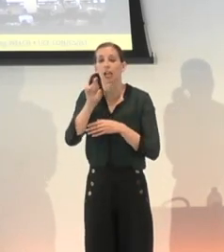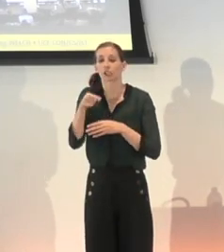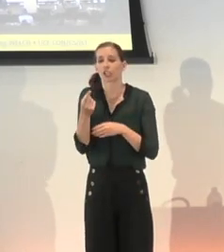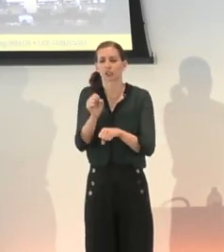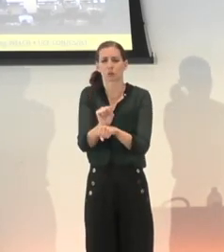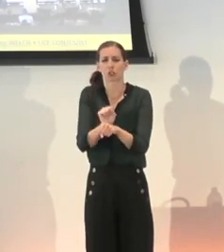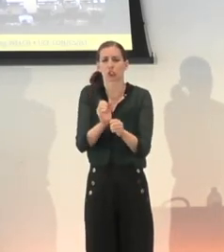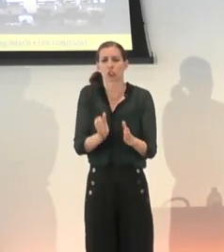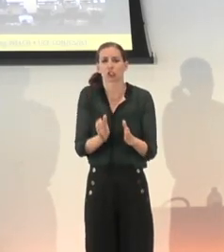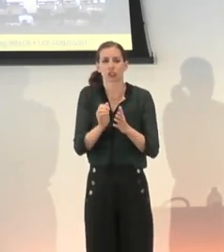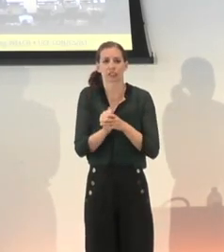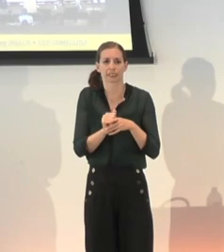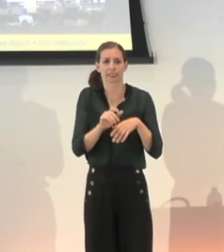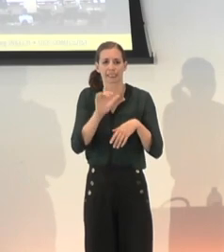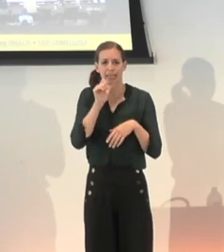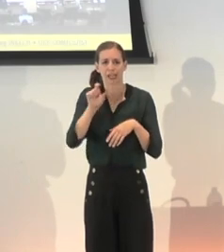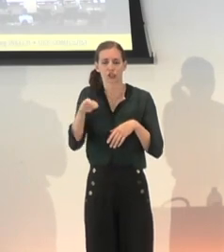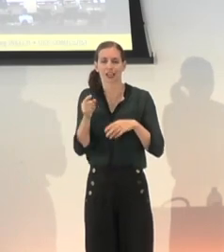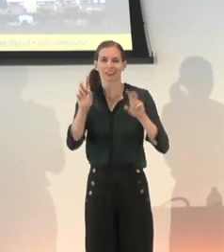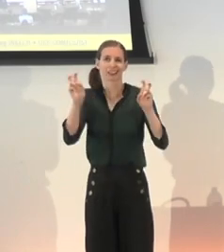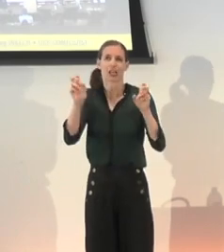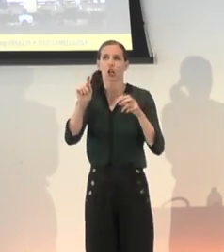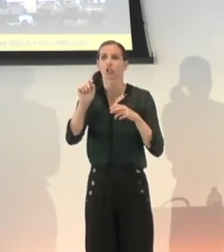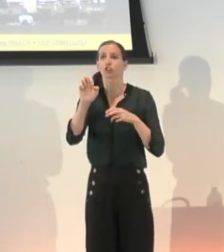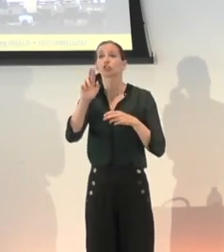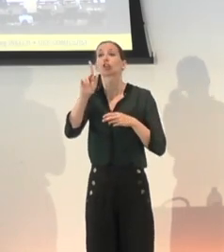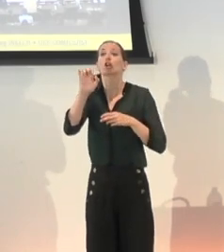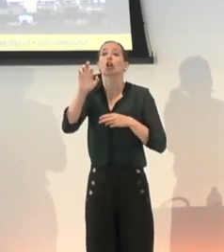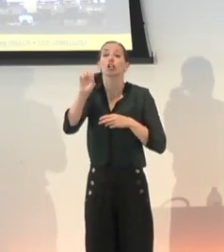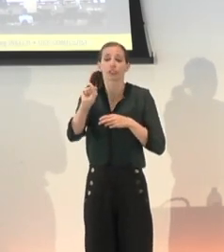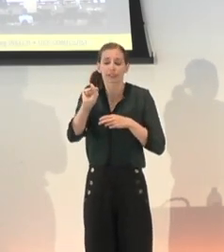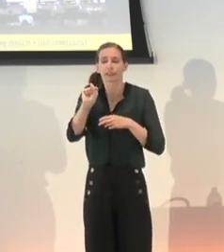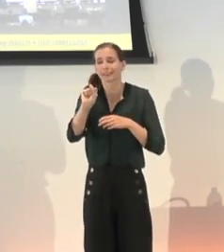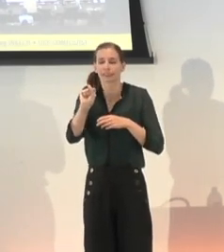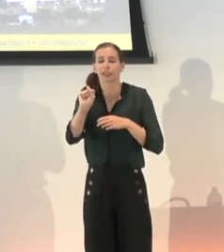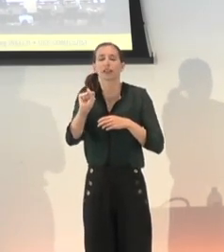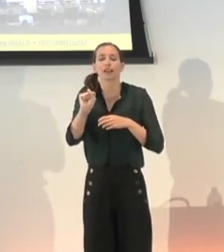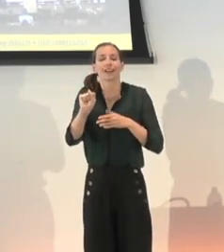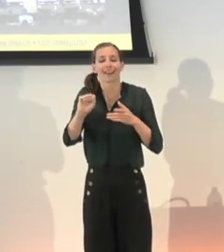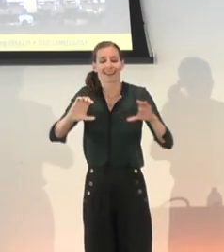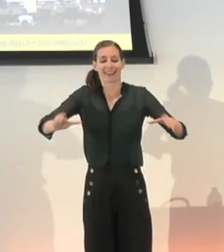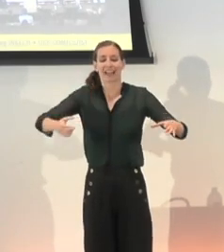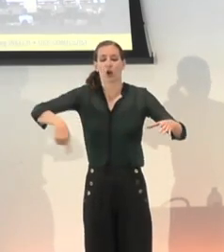not just Turkers, they are part of the team. They would go into this virtual